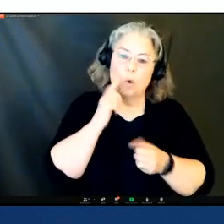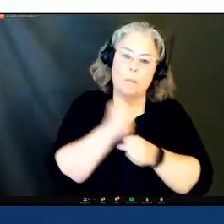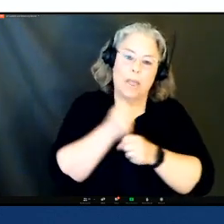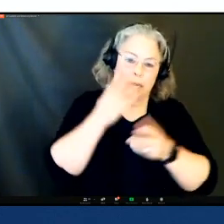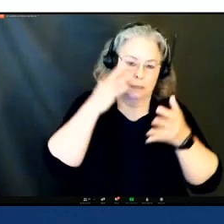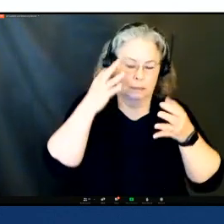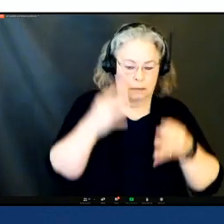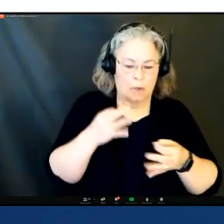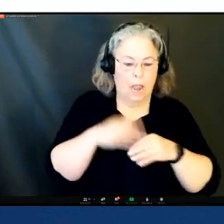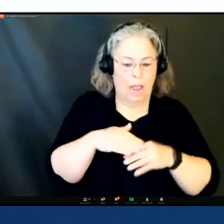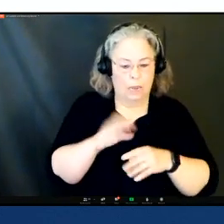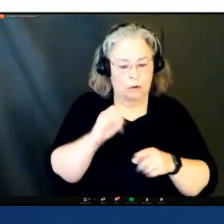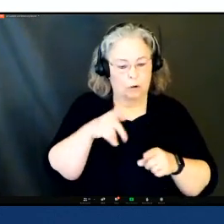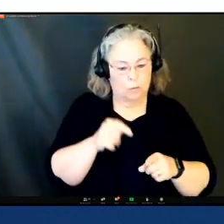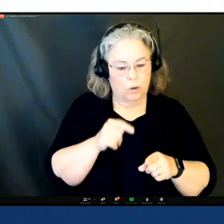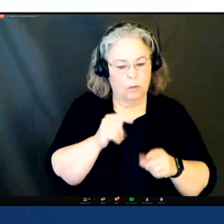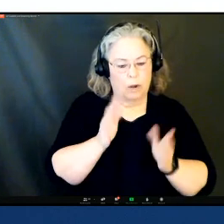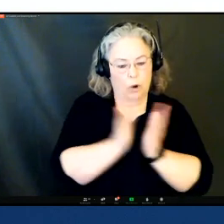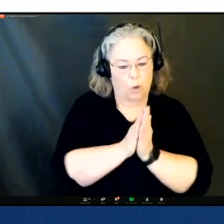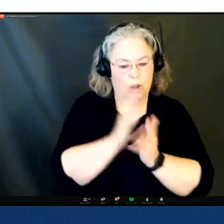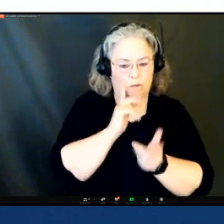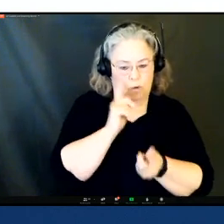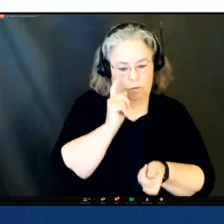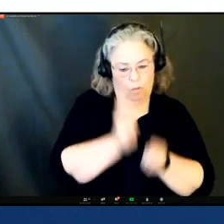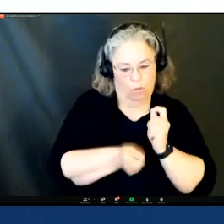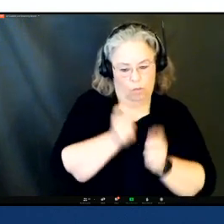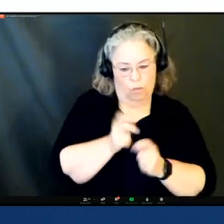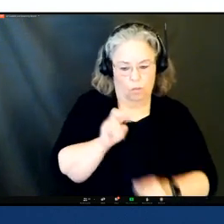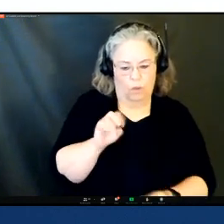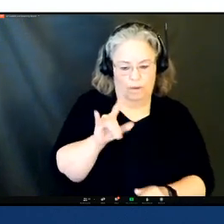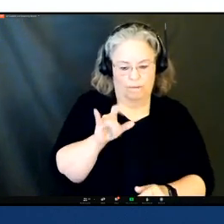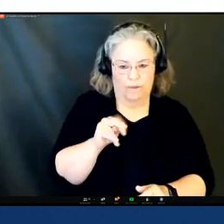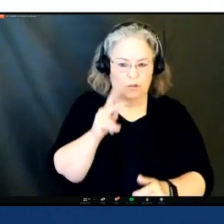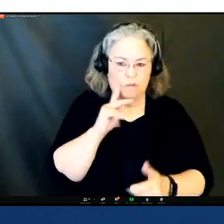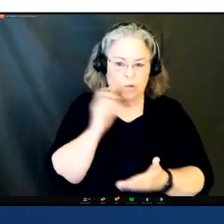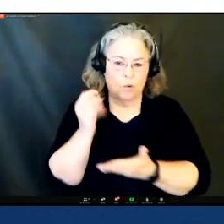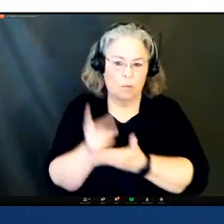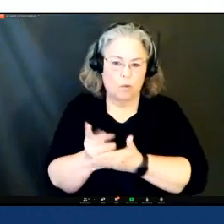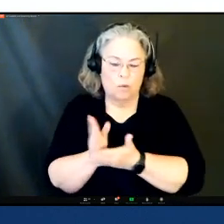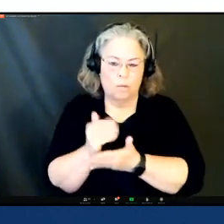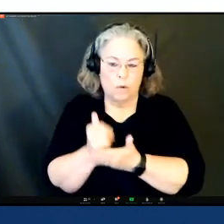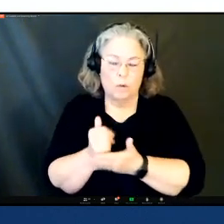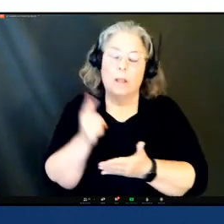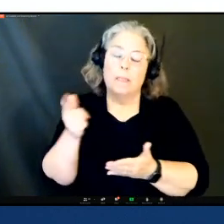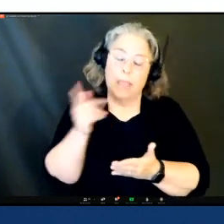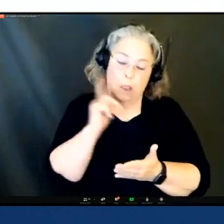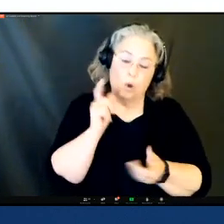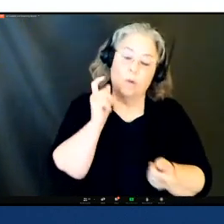requested revisions to the approved budget. Departments will revise their budgets accordingly, and the revised recommended budget